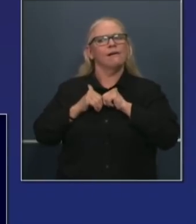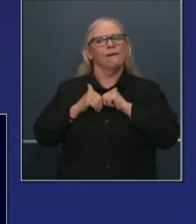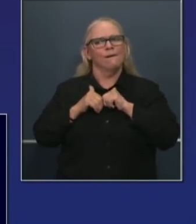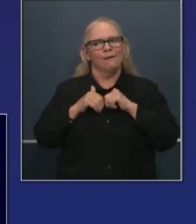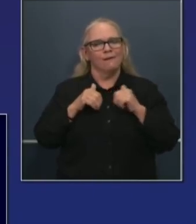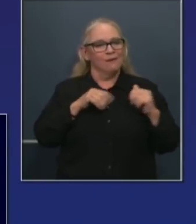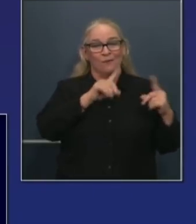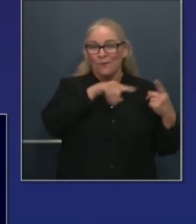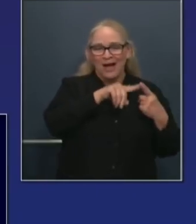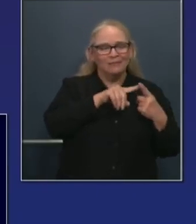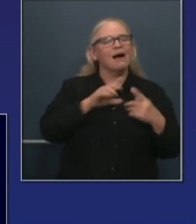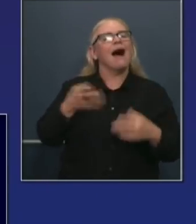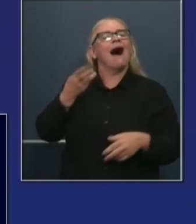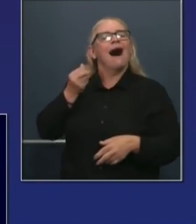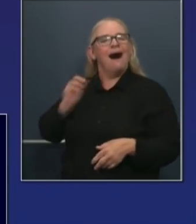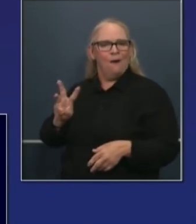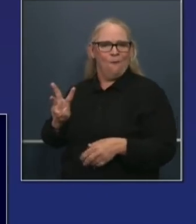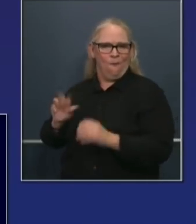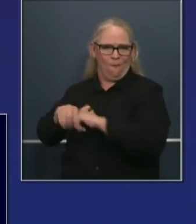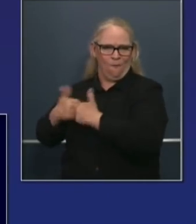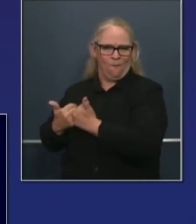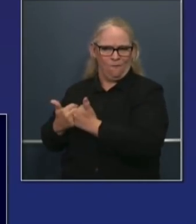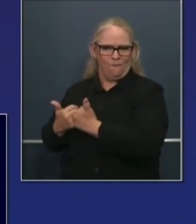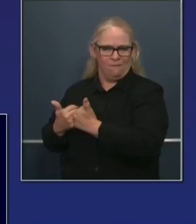NOT ONLY DO IT BUT TO EDUCATE